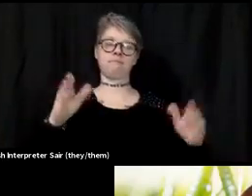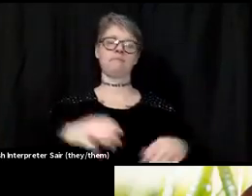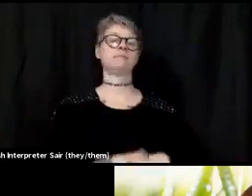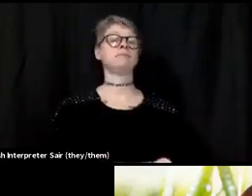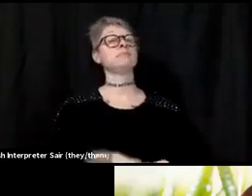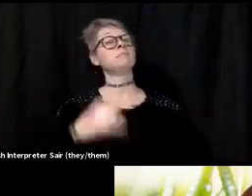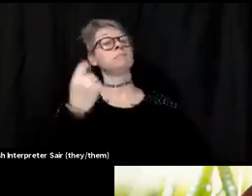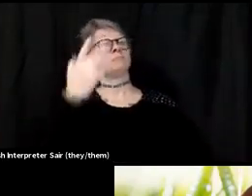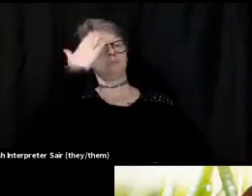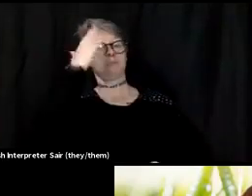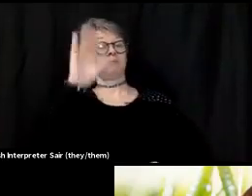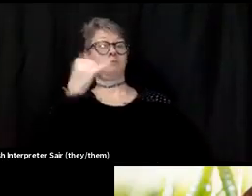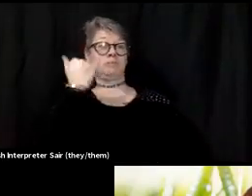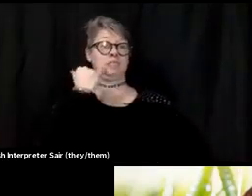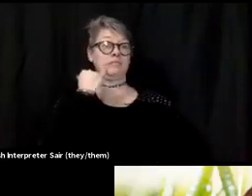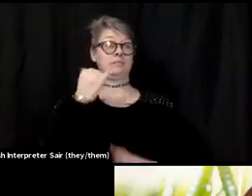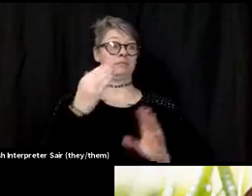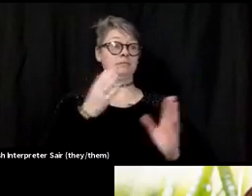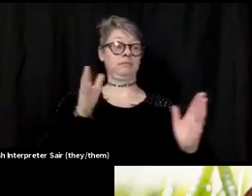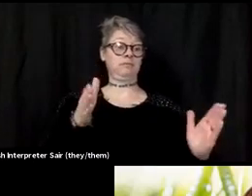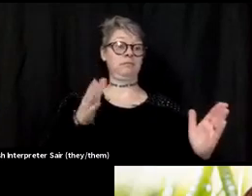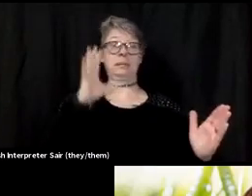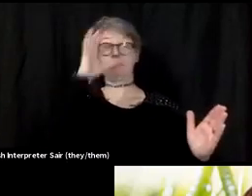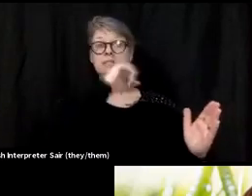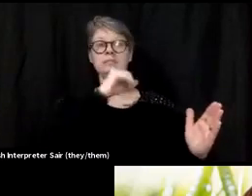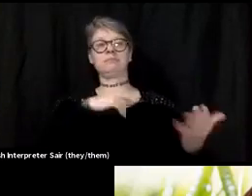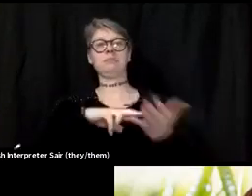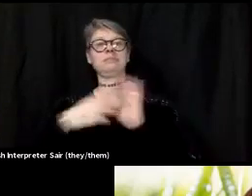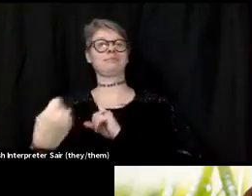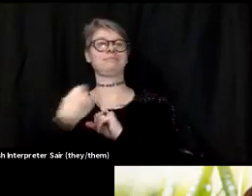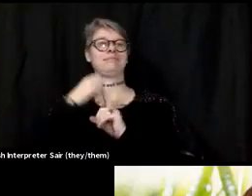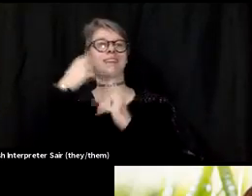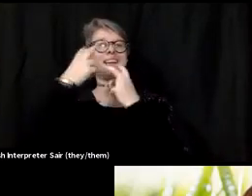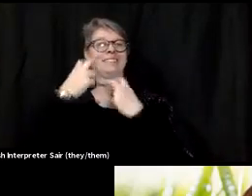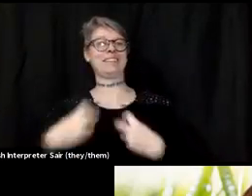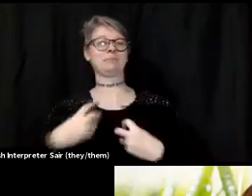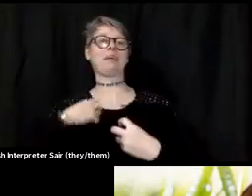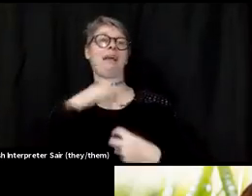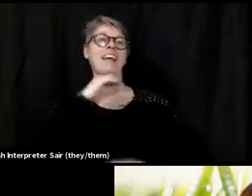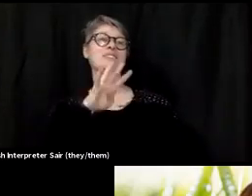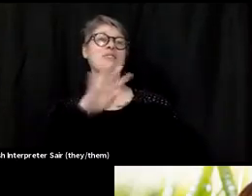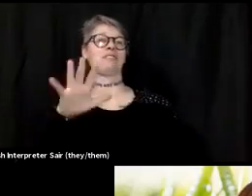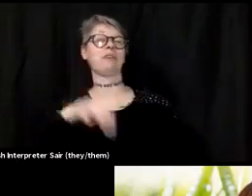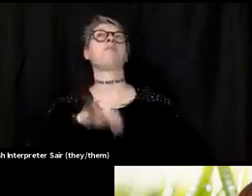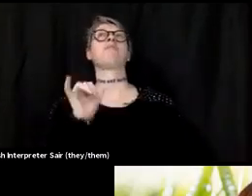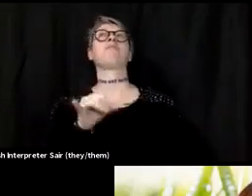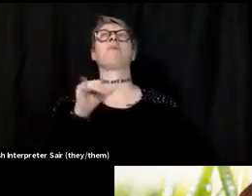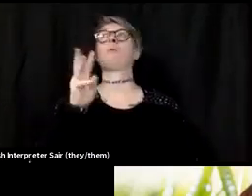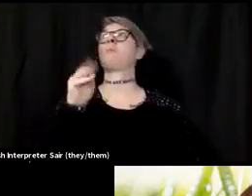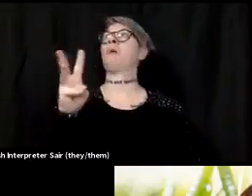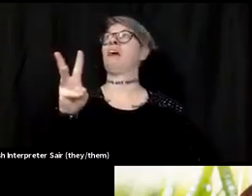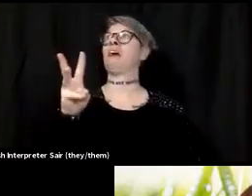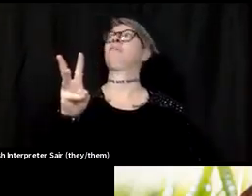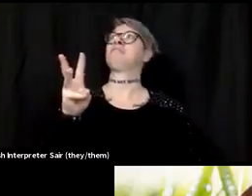from k to 12 sort of thing. But as you can see. , like if that doesn't happen to you like if that doesn't happen, you get it at 45.